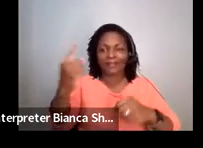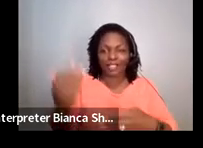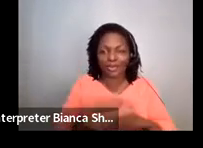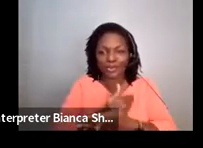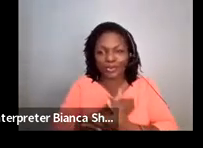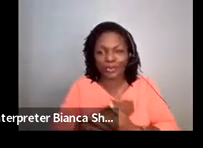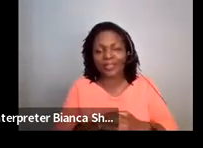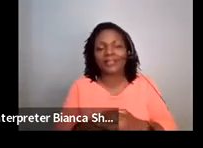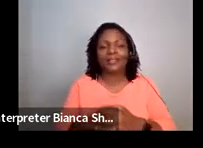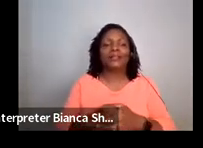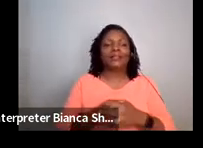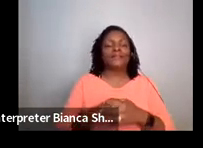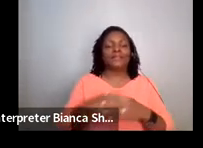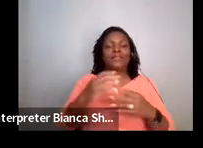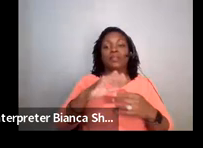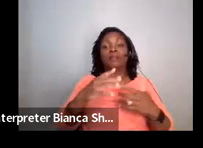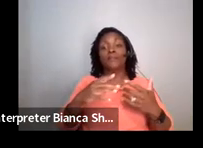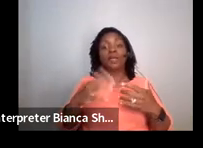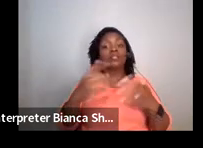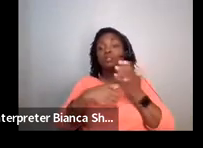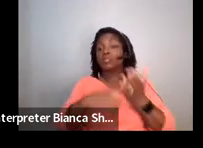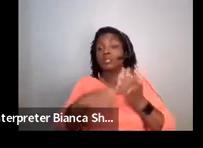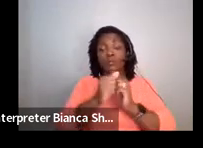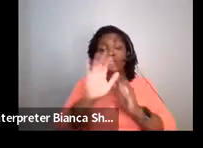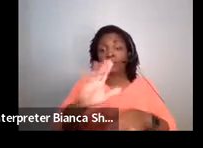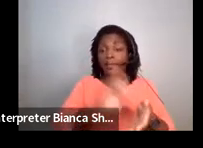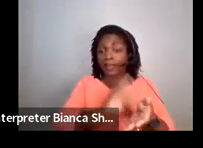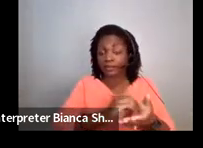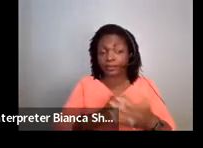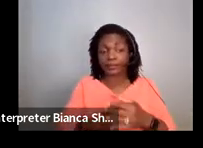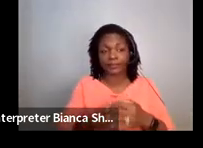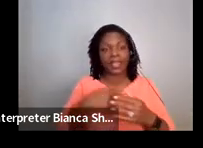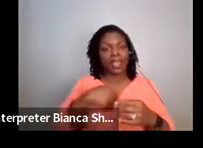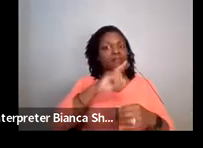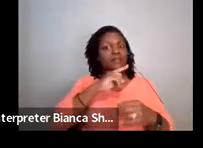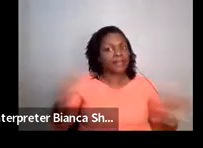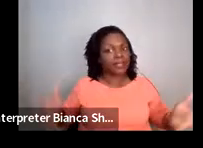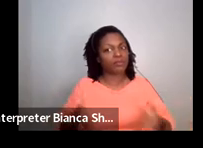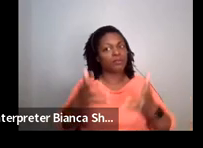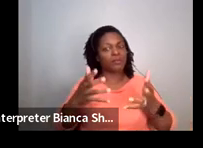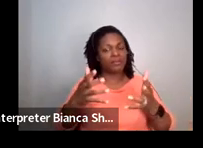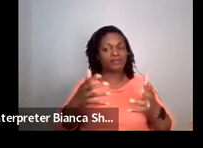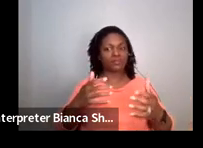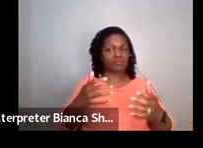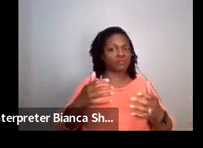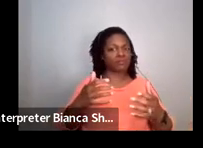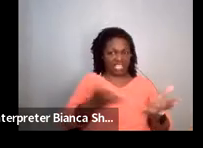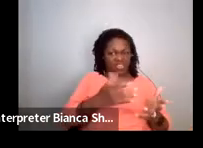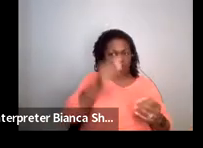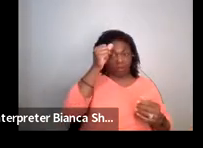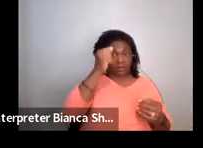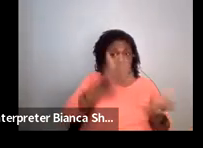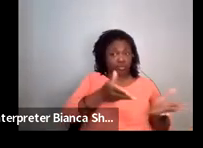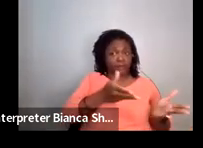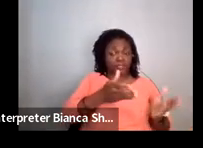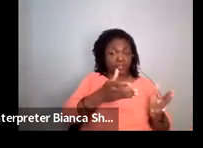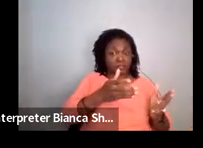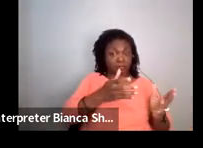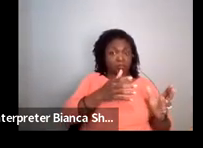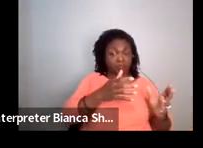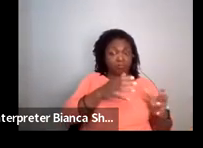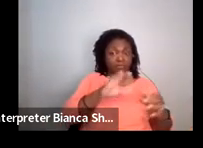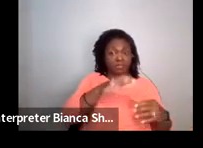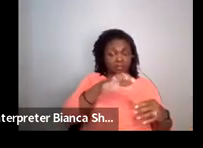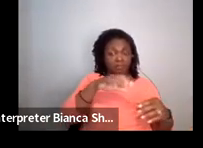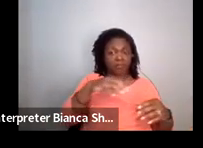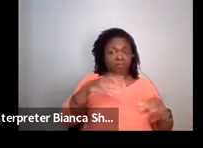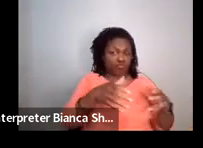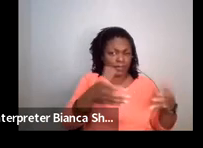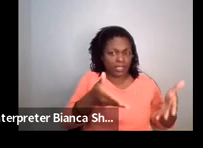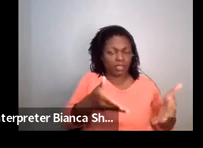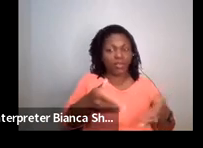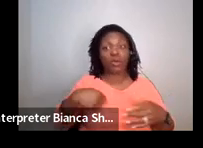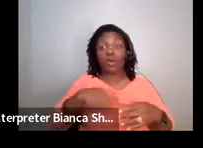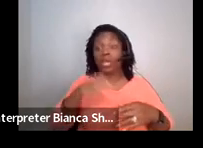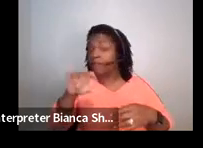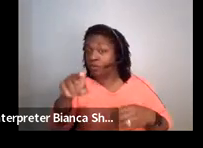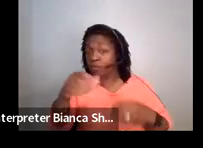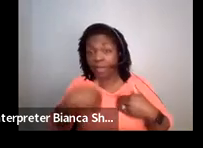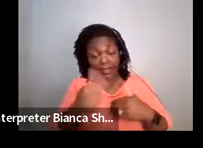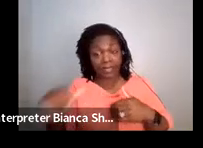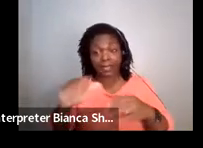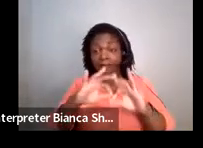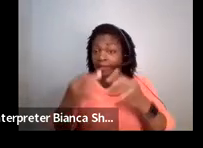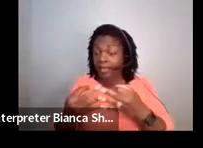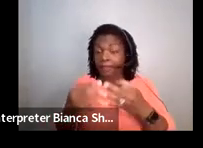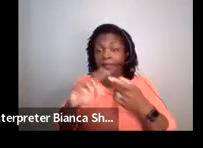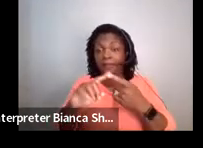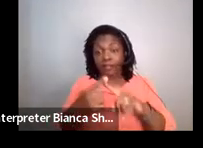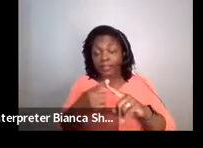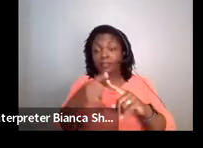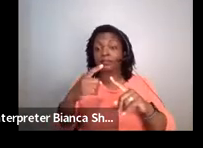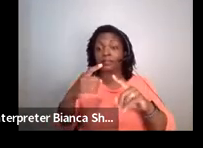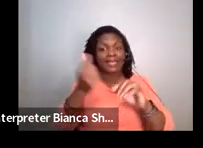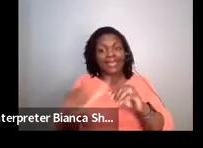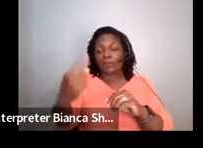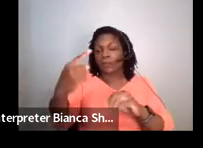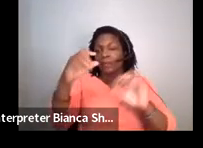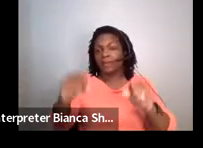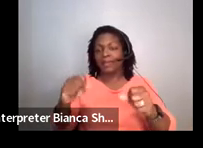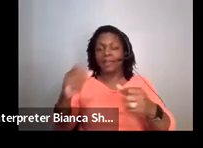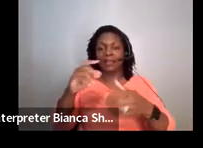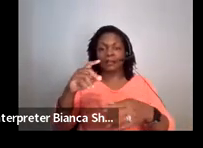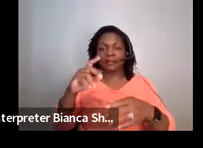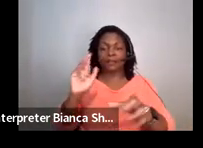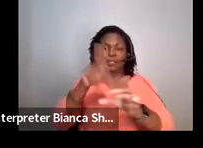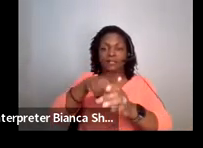Talk with your physician I'm really encourage if we encourage here at Alzheimer's services that if you have any family, any and everybody can participate in Bennington and pennington's biomedical research center they